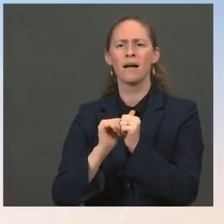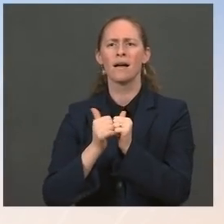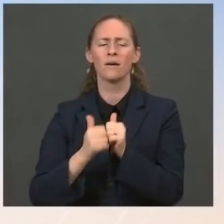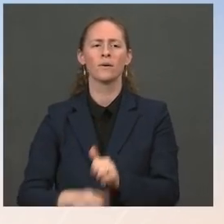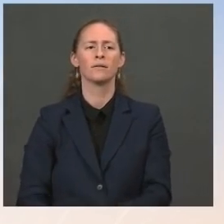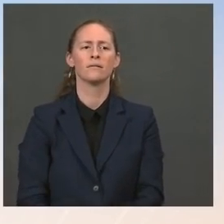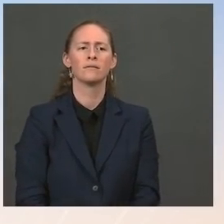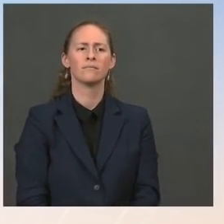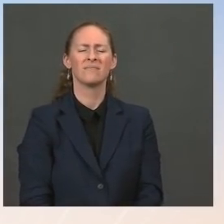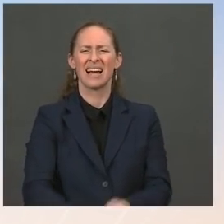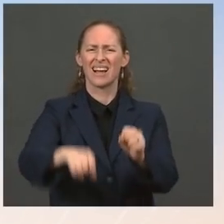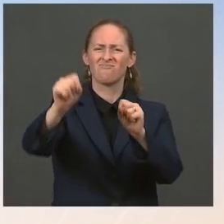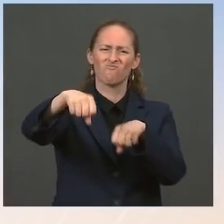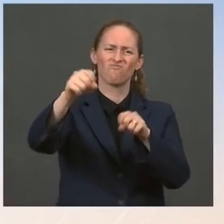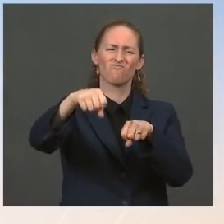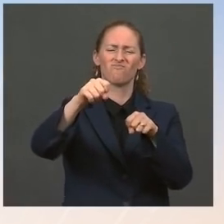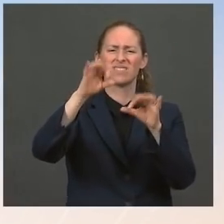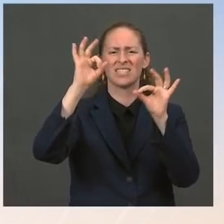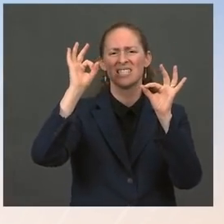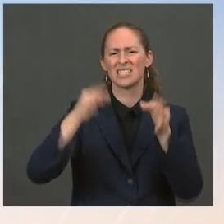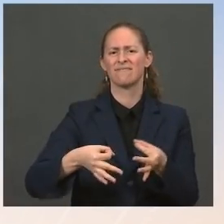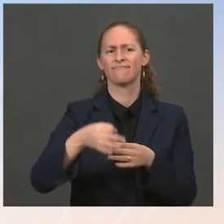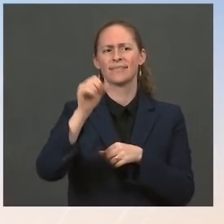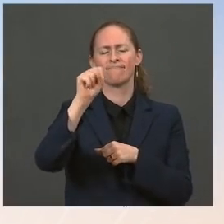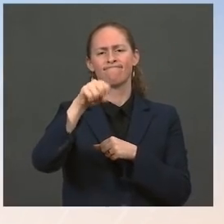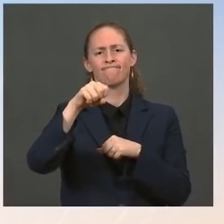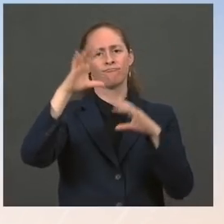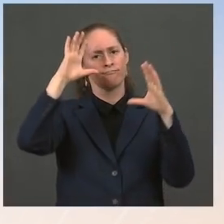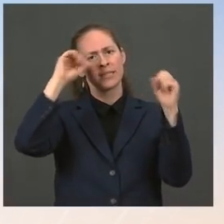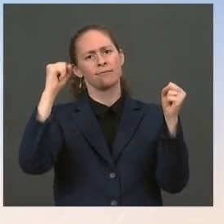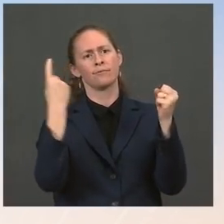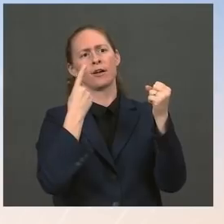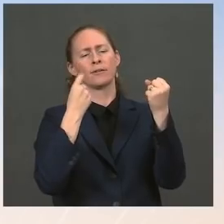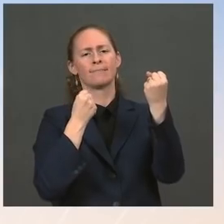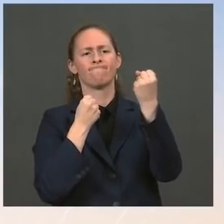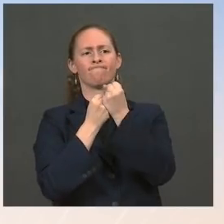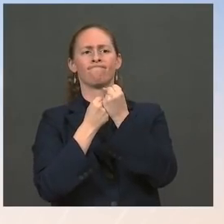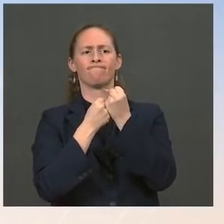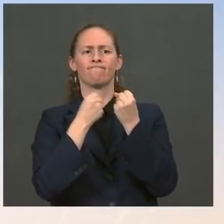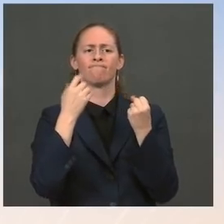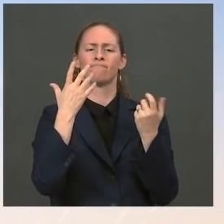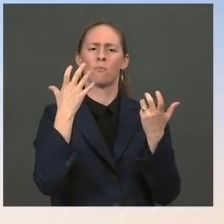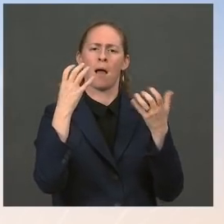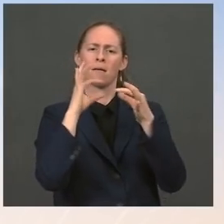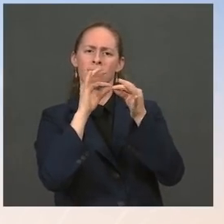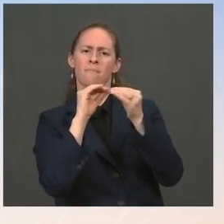I mean, one, I would say the President has been an advocate for doing more for gun safety measures through the course of his career.